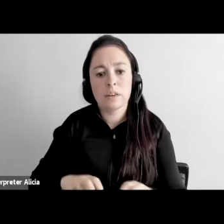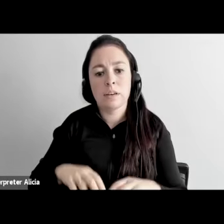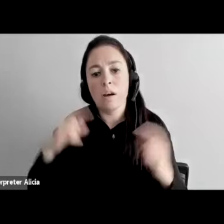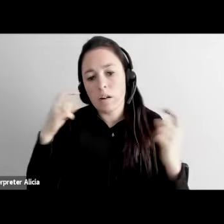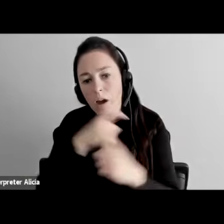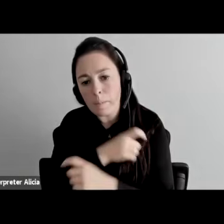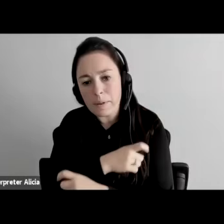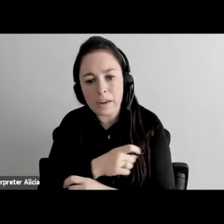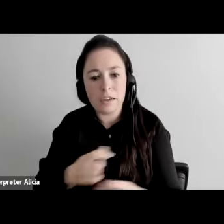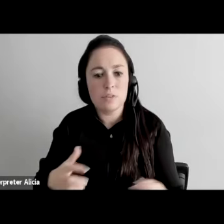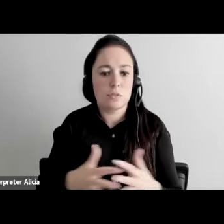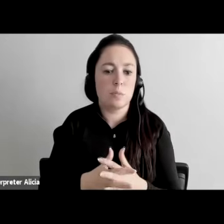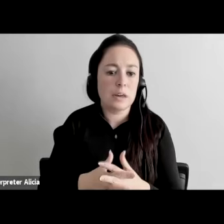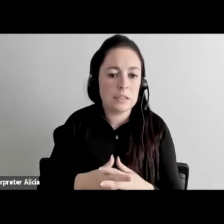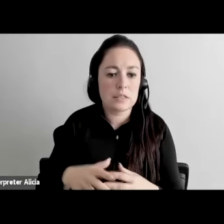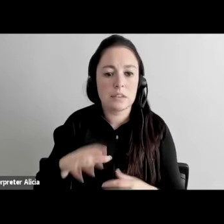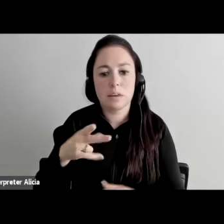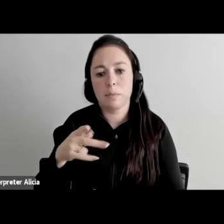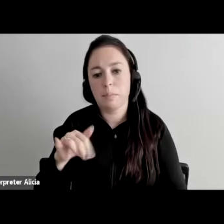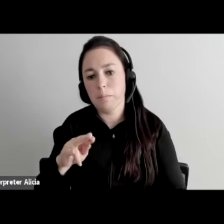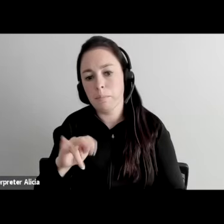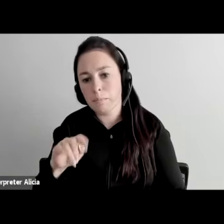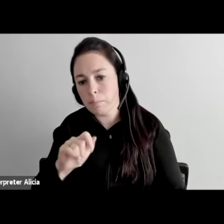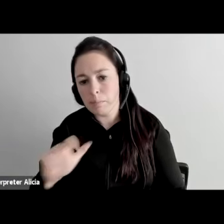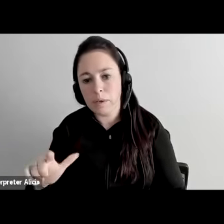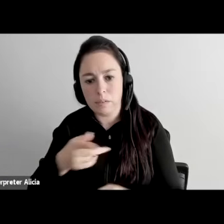outcomes, particularly in disabled people of color.